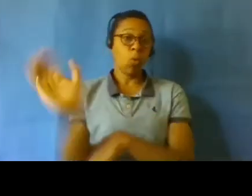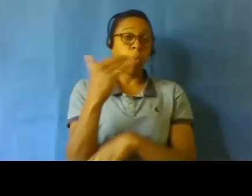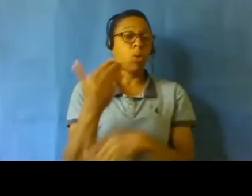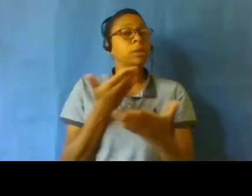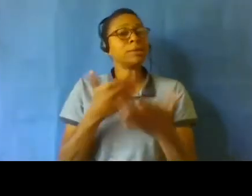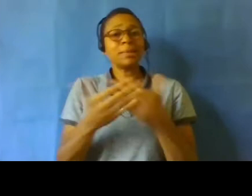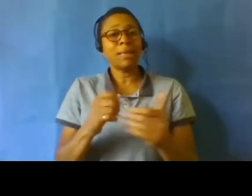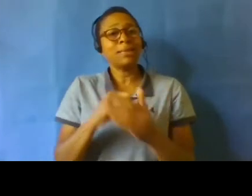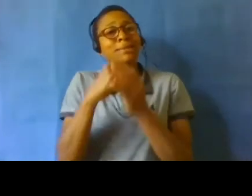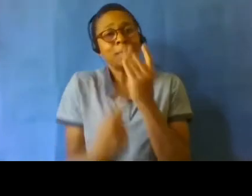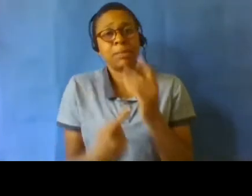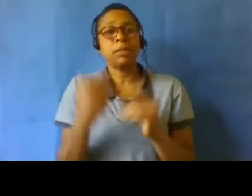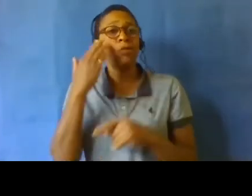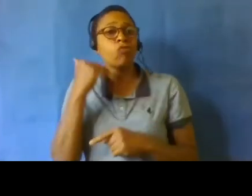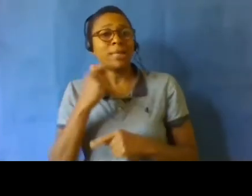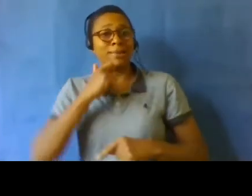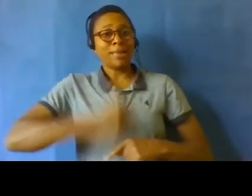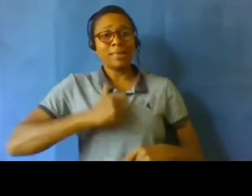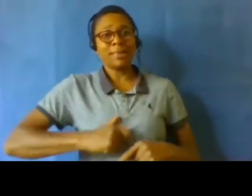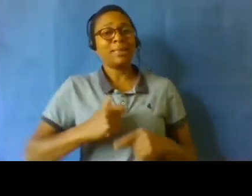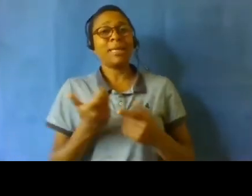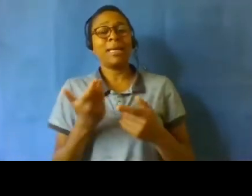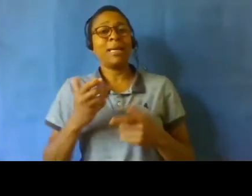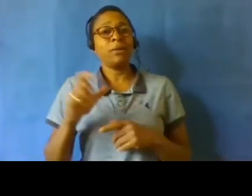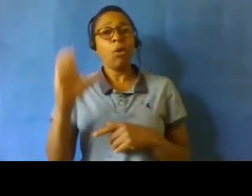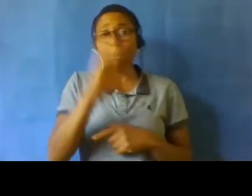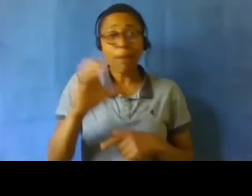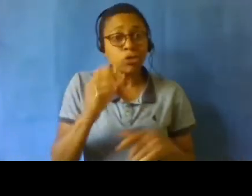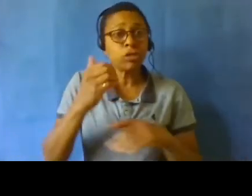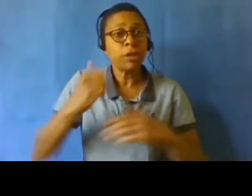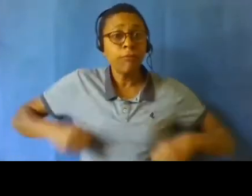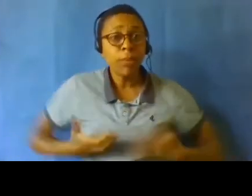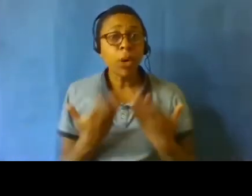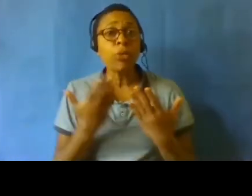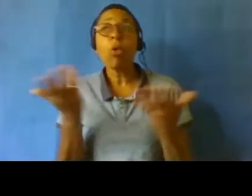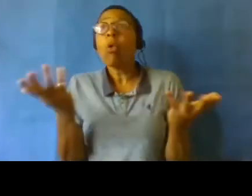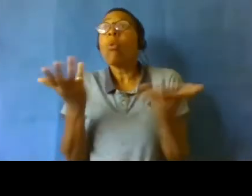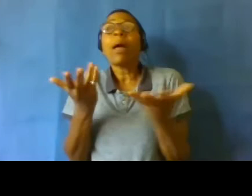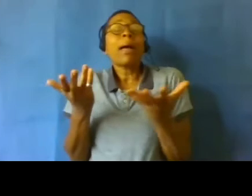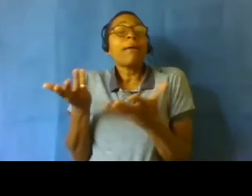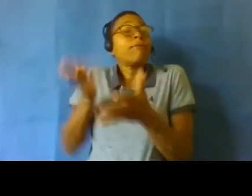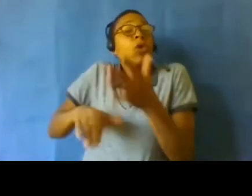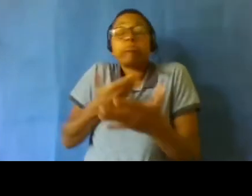nationality education or institutional affiliation this event centers ideas